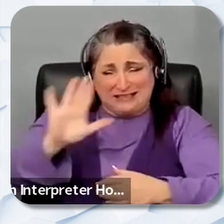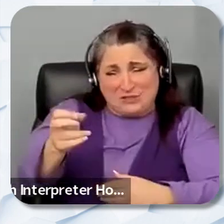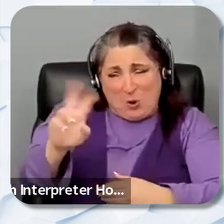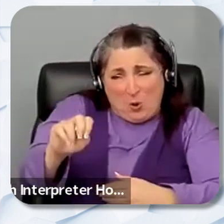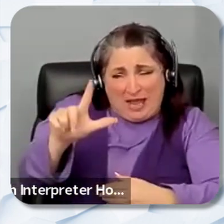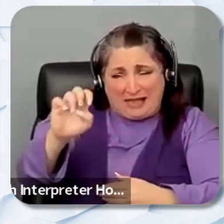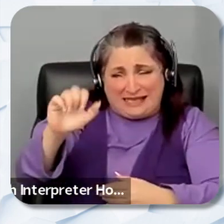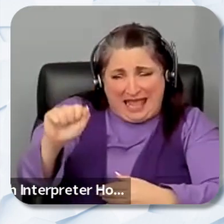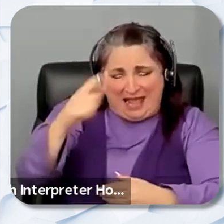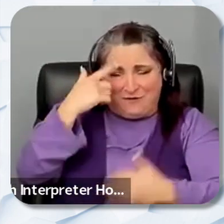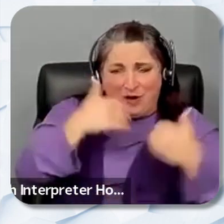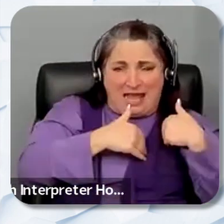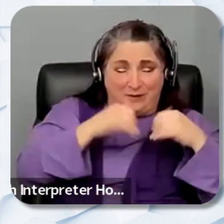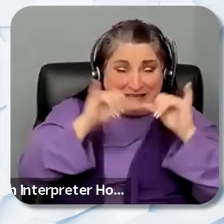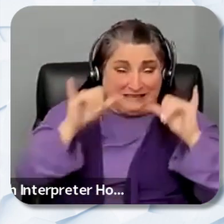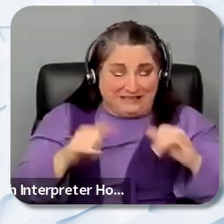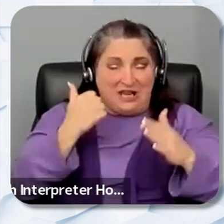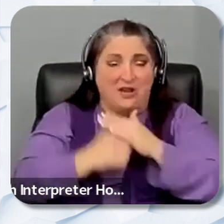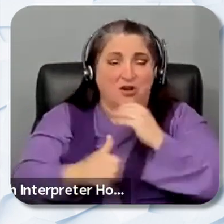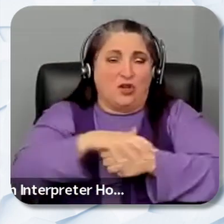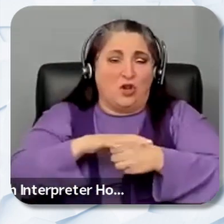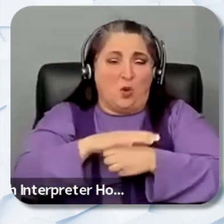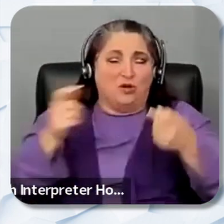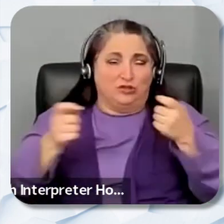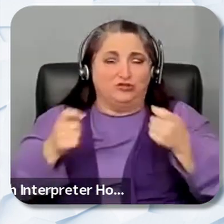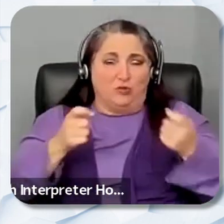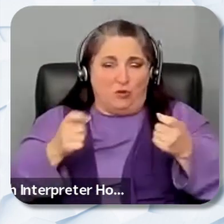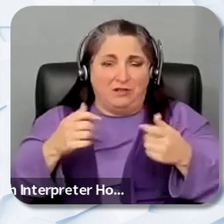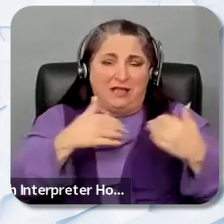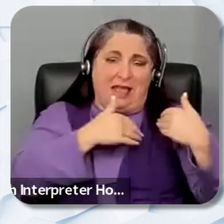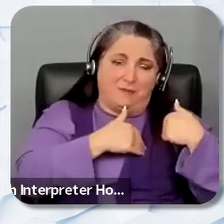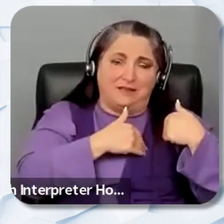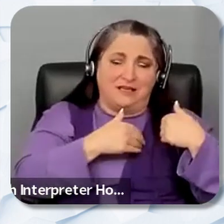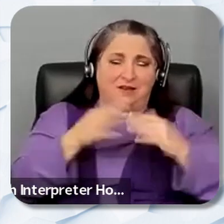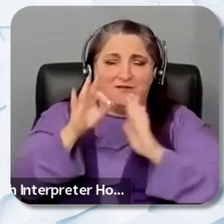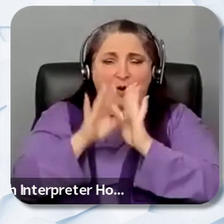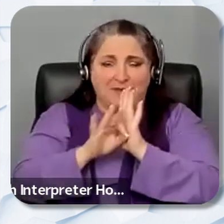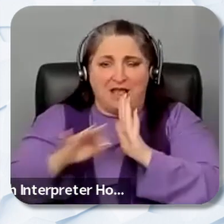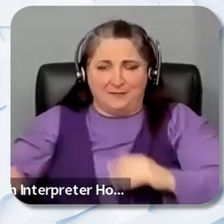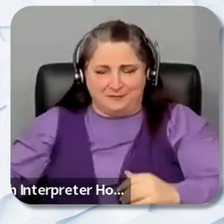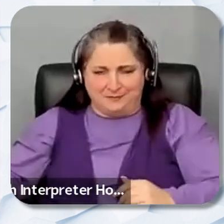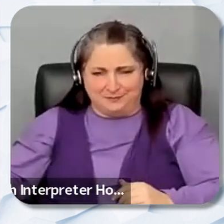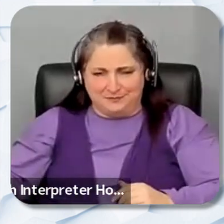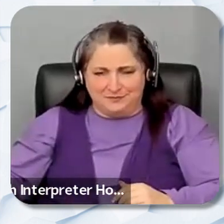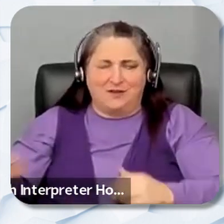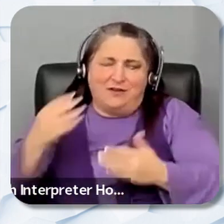our accountability system under the local control accountability formula, Local Control